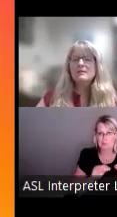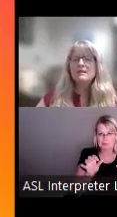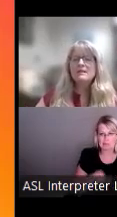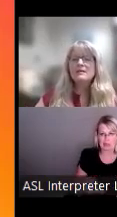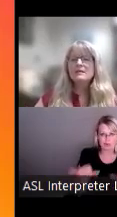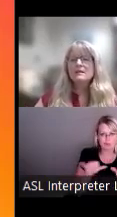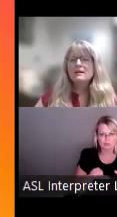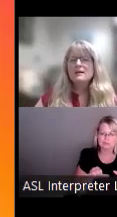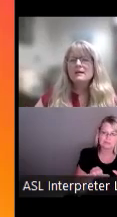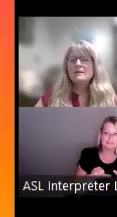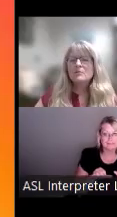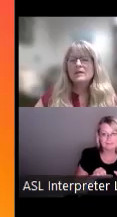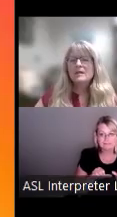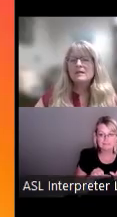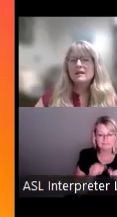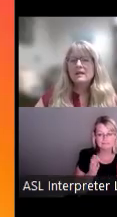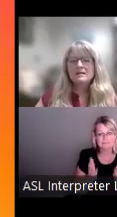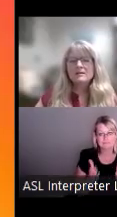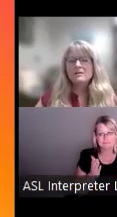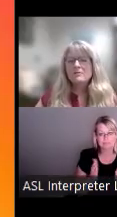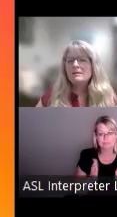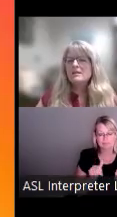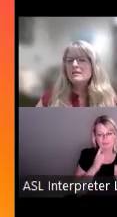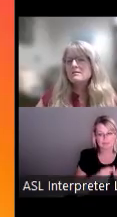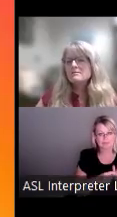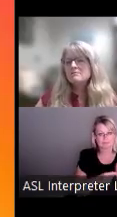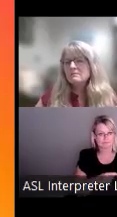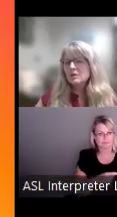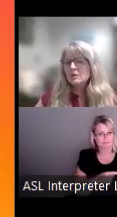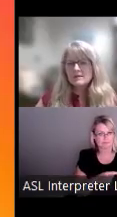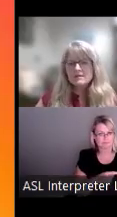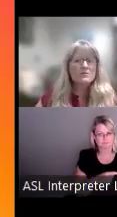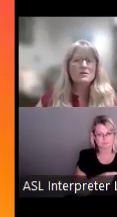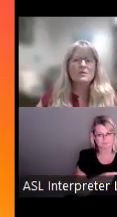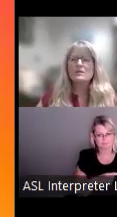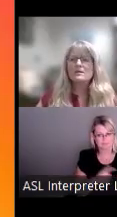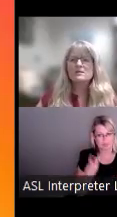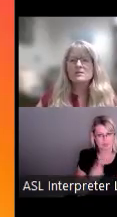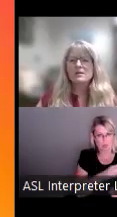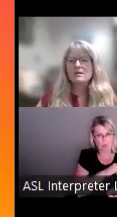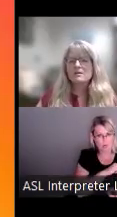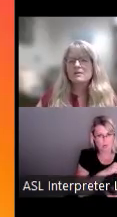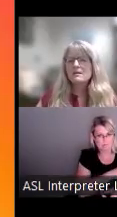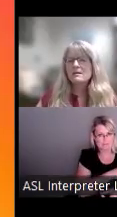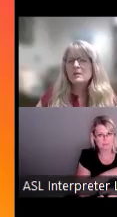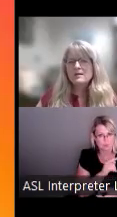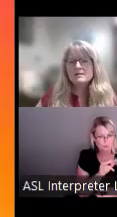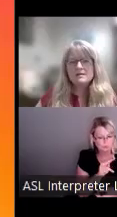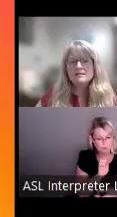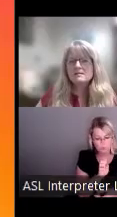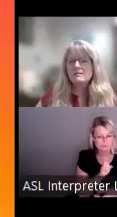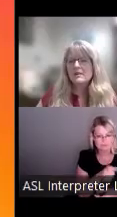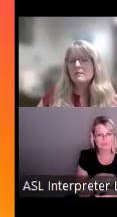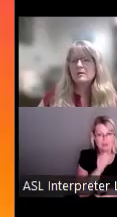maybe would indicate, you know, maybe low muscle tone, and so then they're not going to process some of that